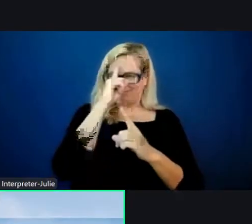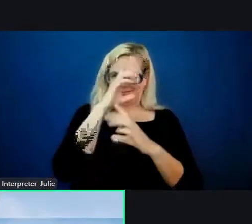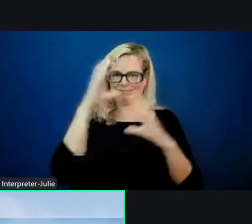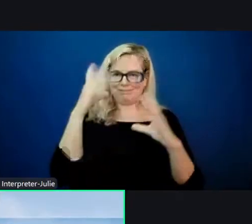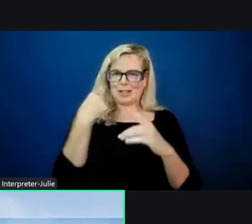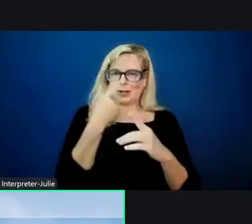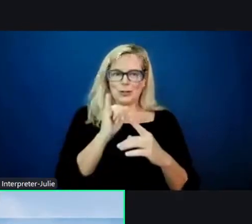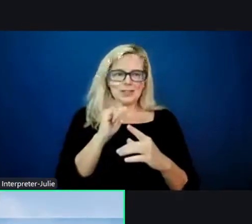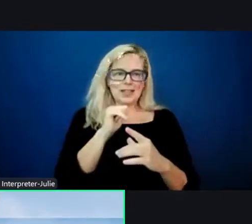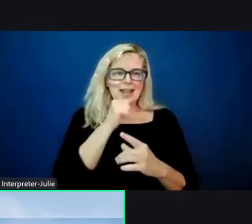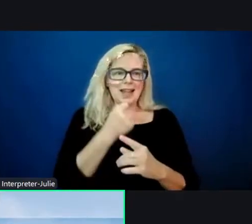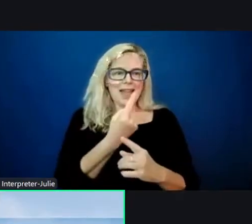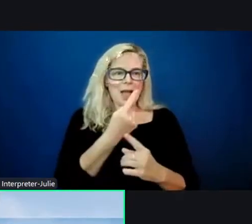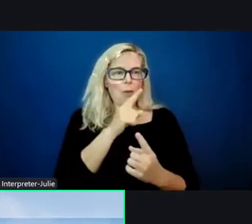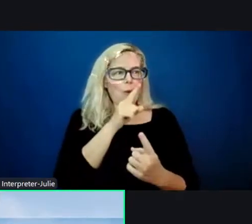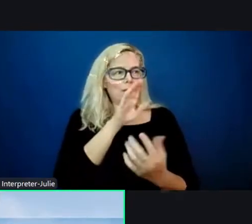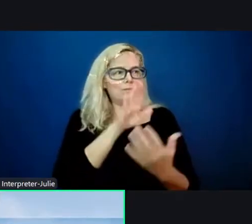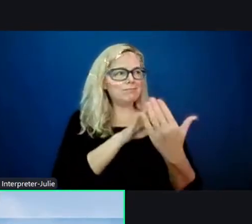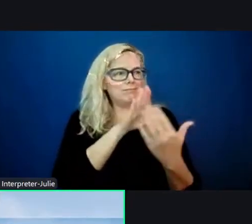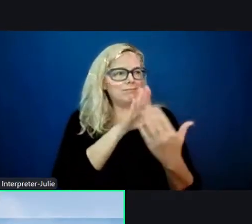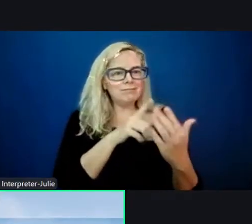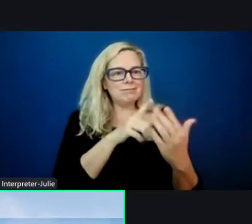encounter and what does a whole life look like.